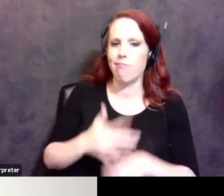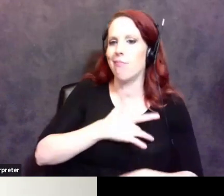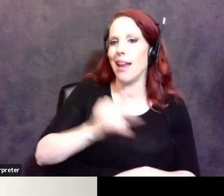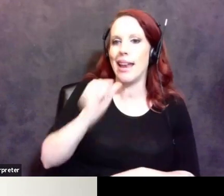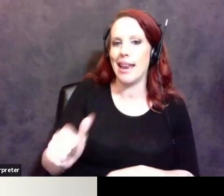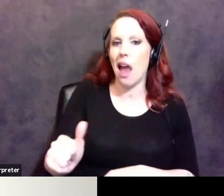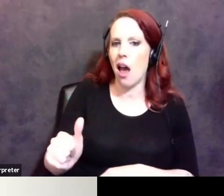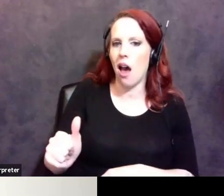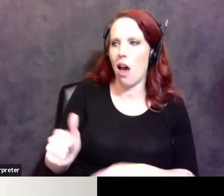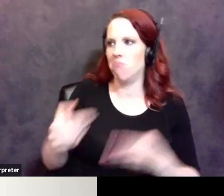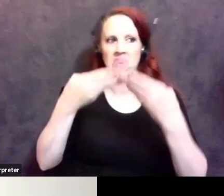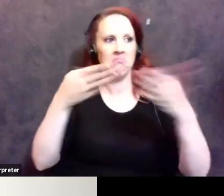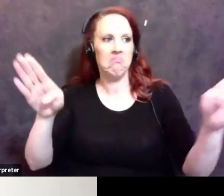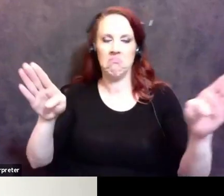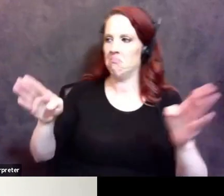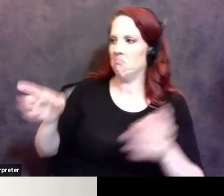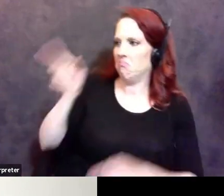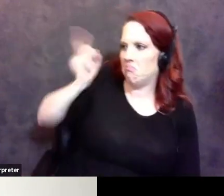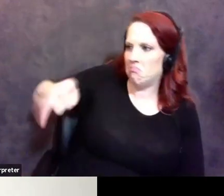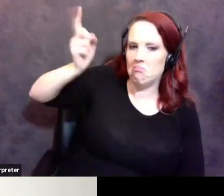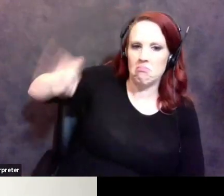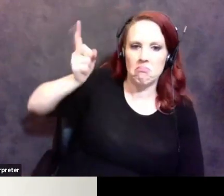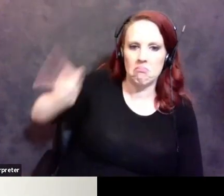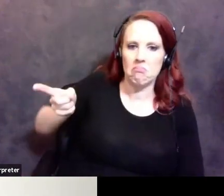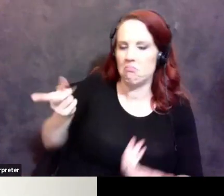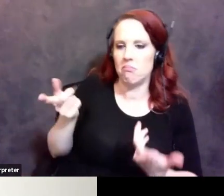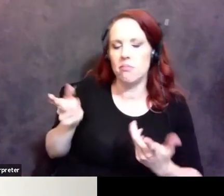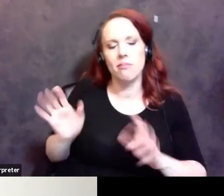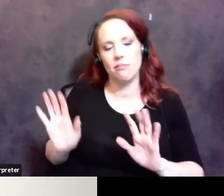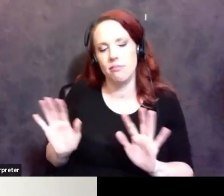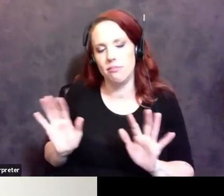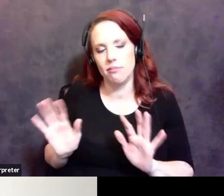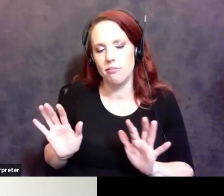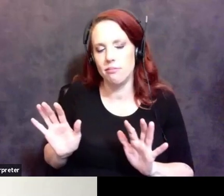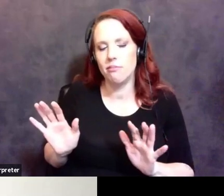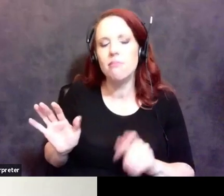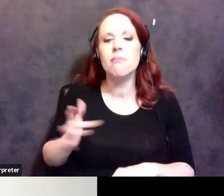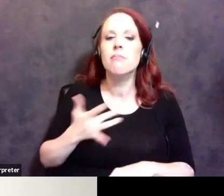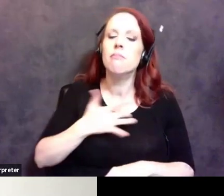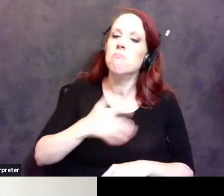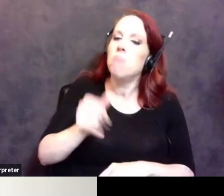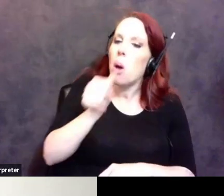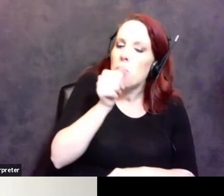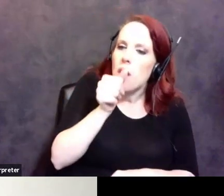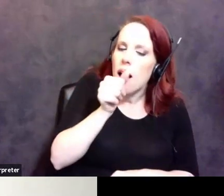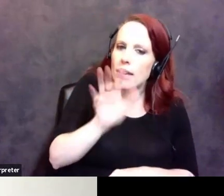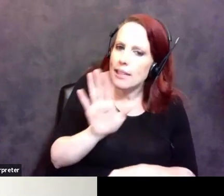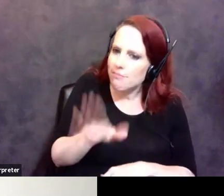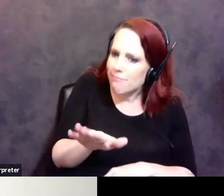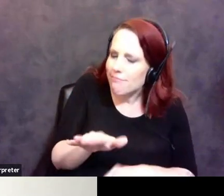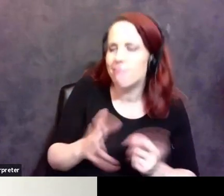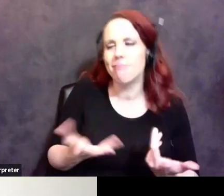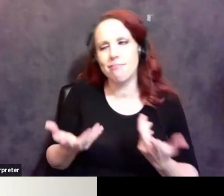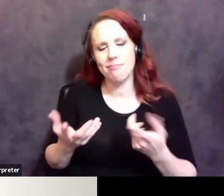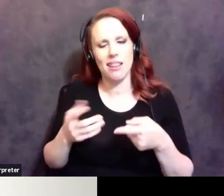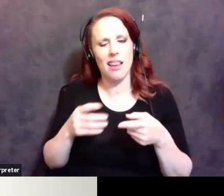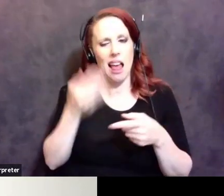publicly calling them out. That's privately saying hey, this is how it made me feel. Perhaps